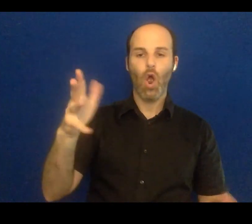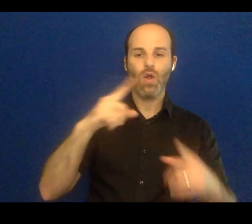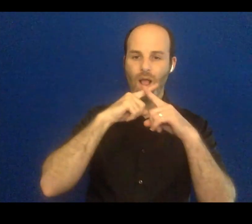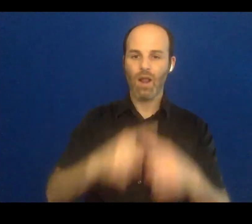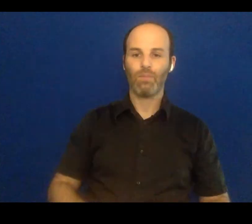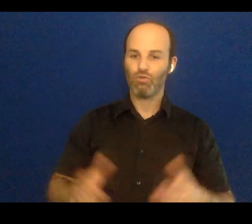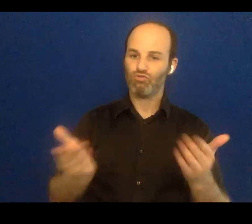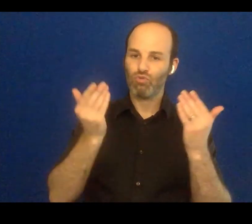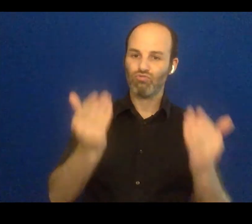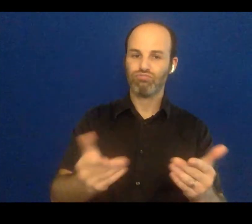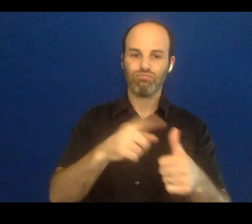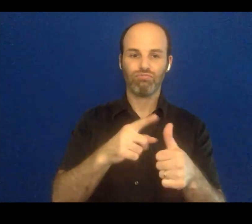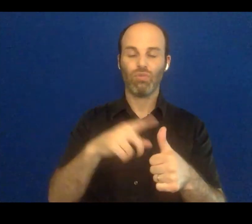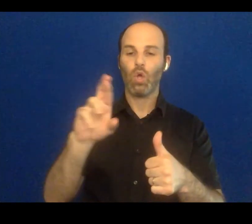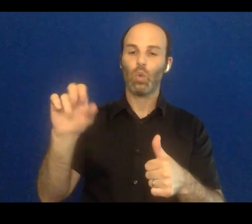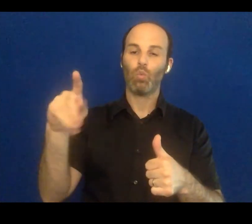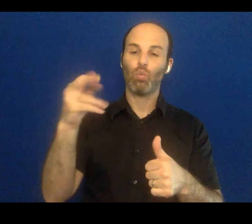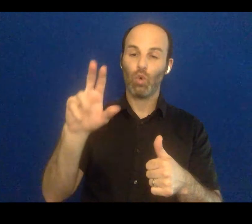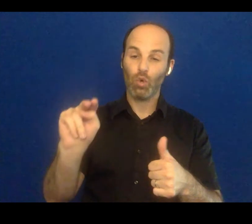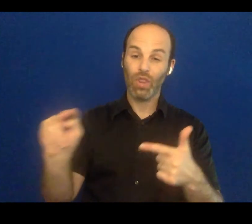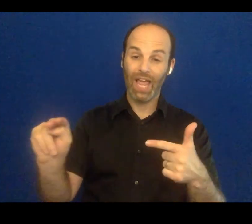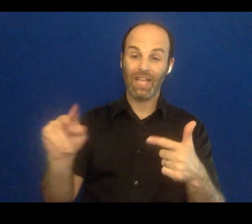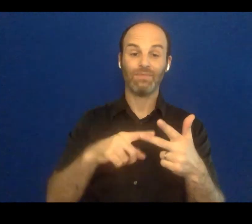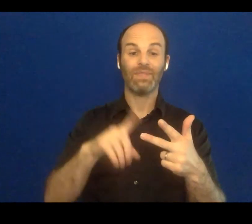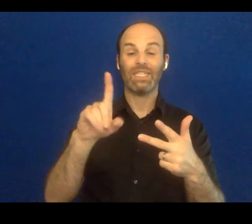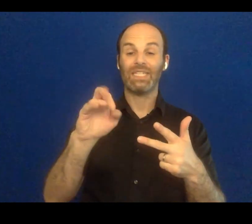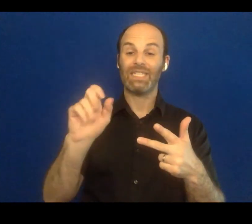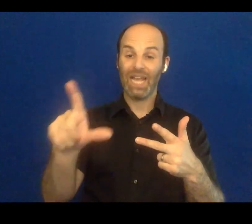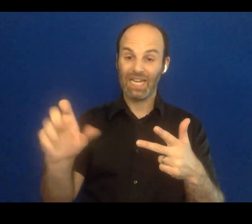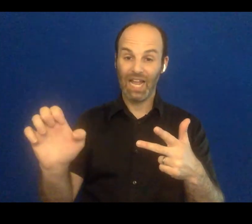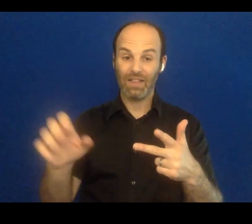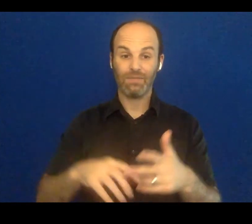YOU CAN GO FIRST AND WE'LL GET TO RUTH ANN AND DANIELLE.